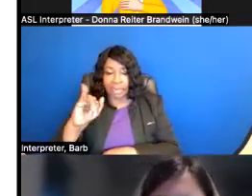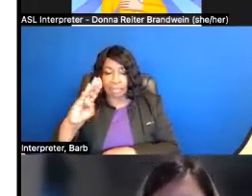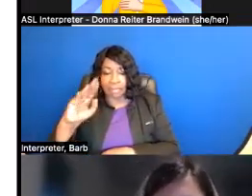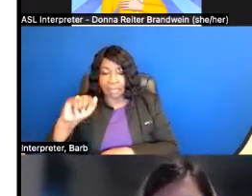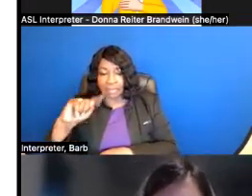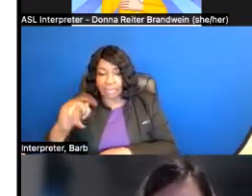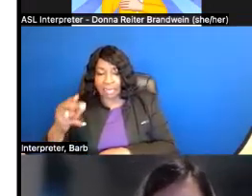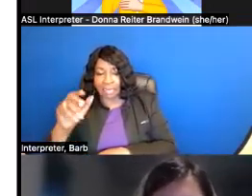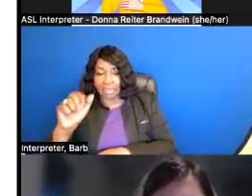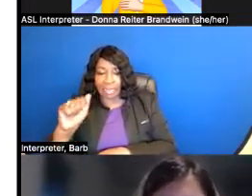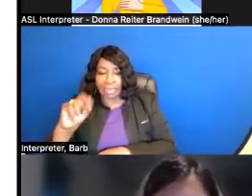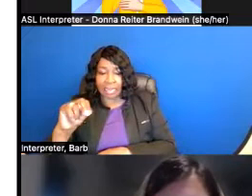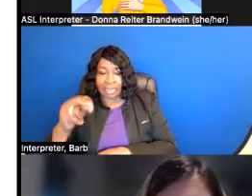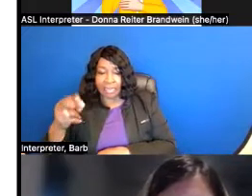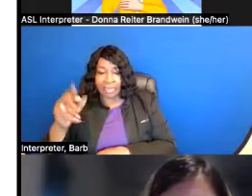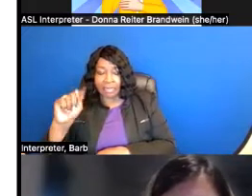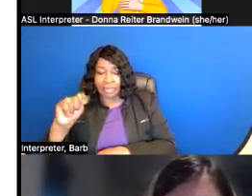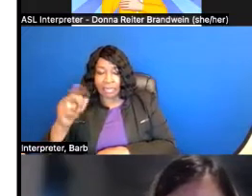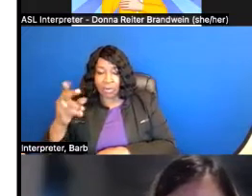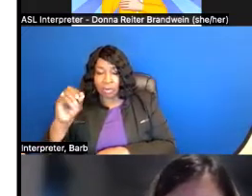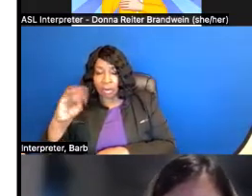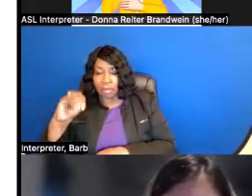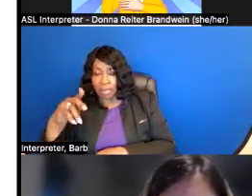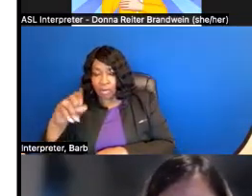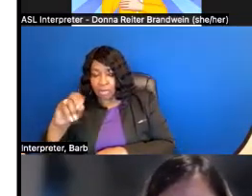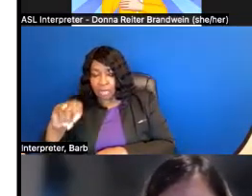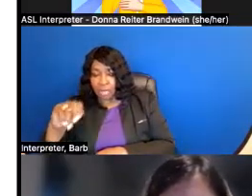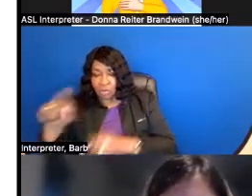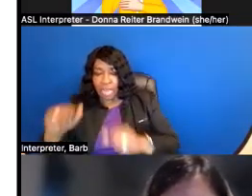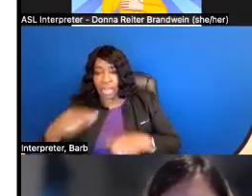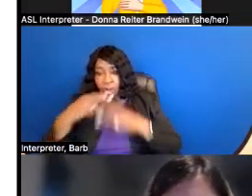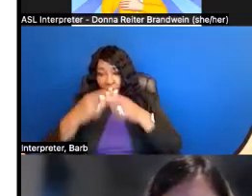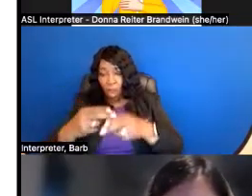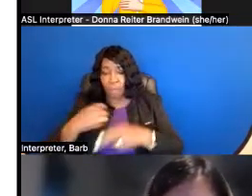DCC Symposium, University of Illinois, Chicago, July 7th, 2022.